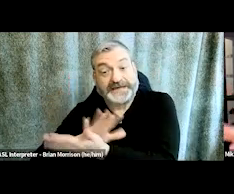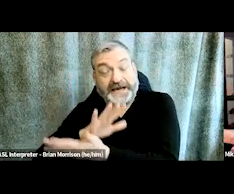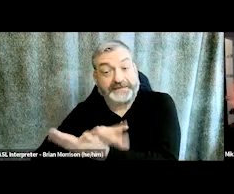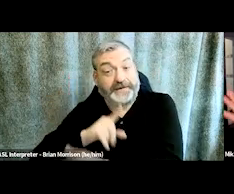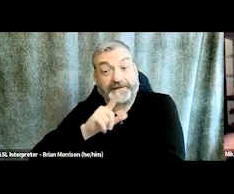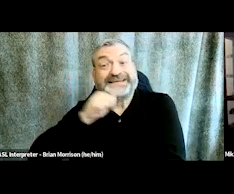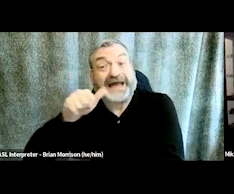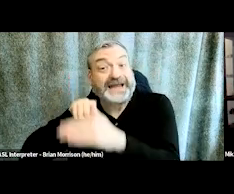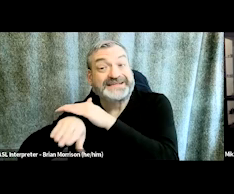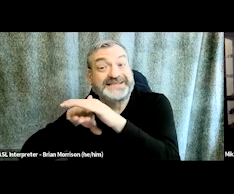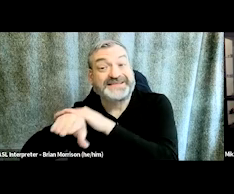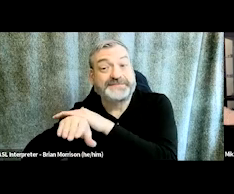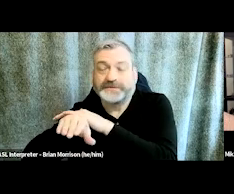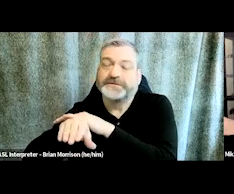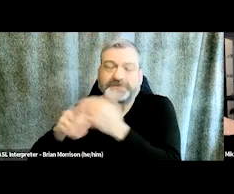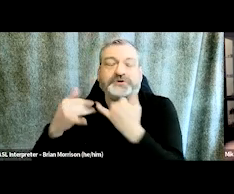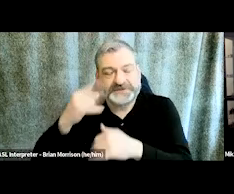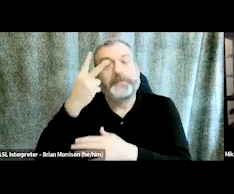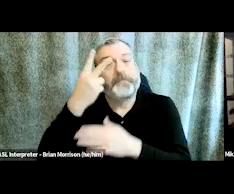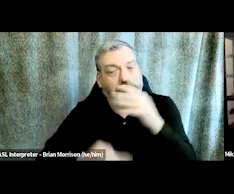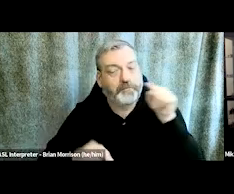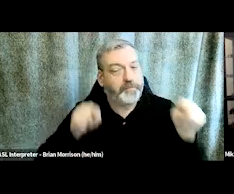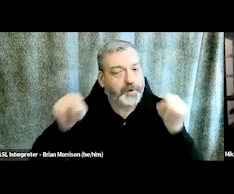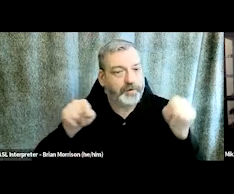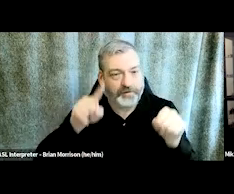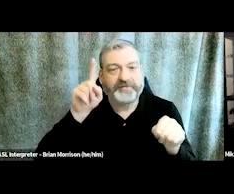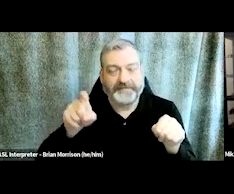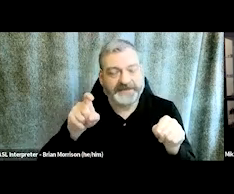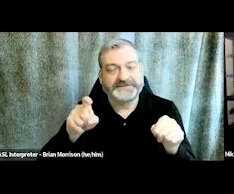so you still have to go do all the work in any of your documents that you attach.